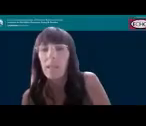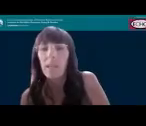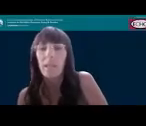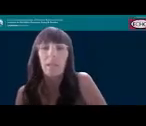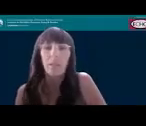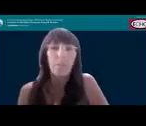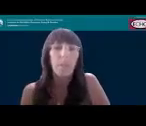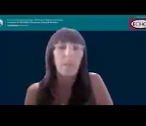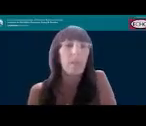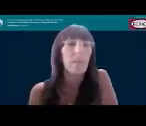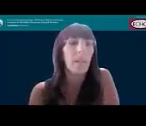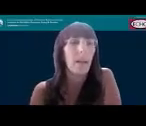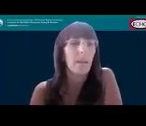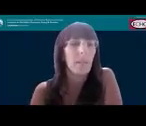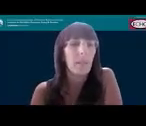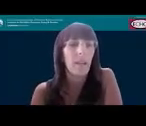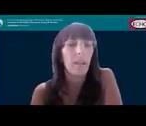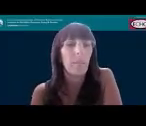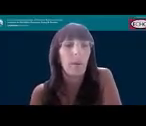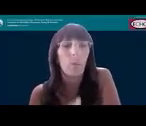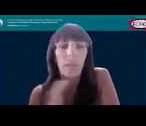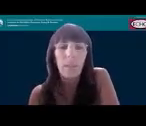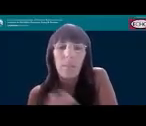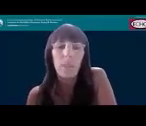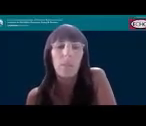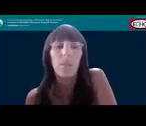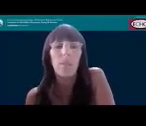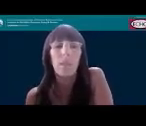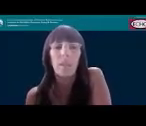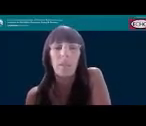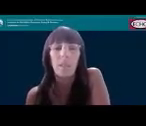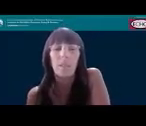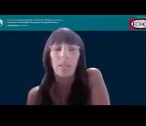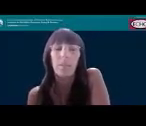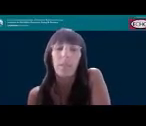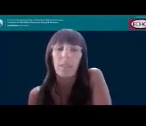to get the interpreters set up. But welcome to the Institute for